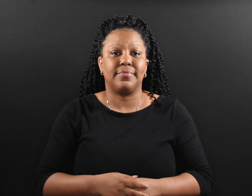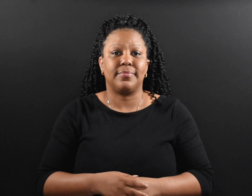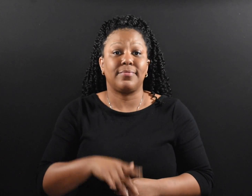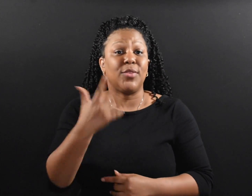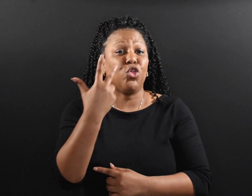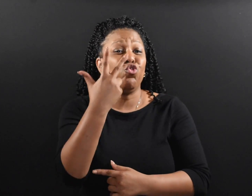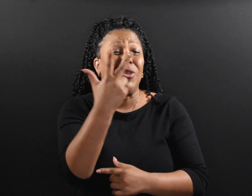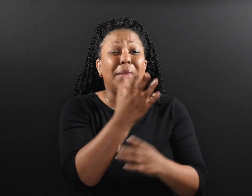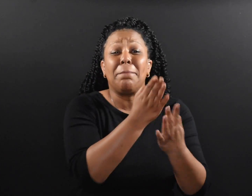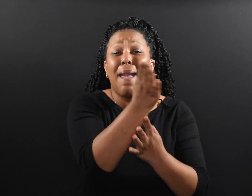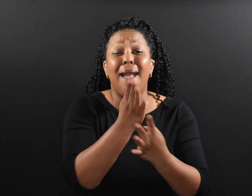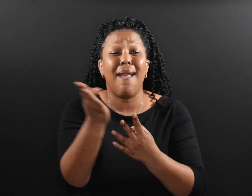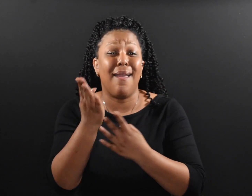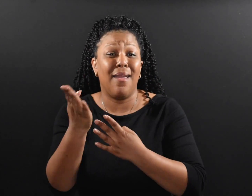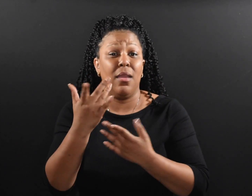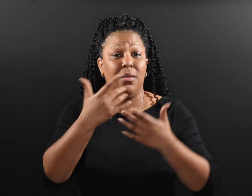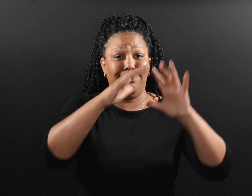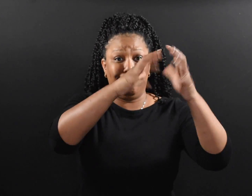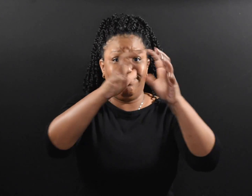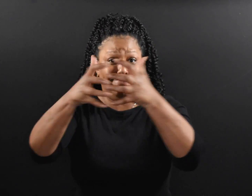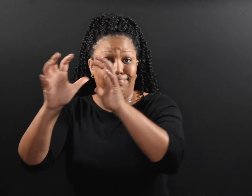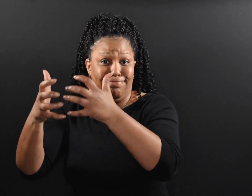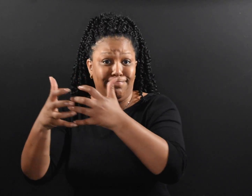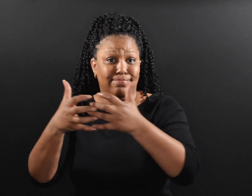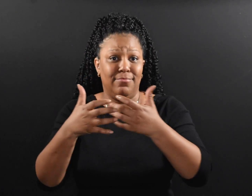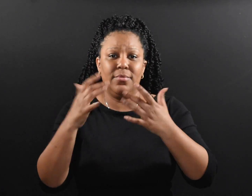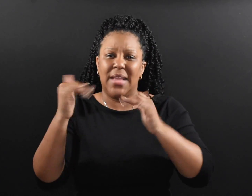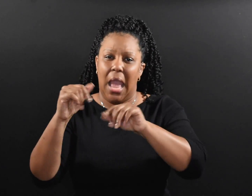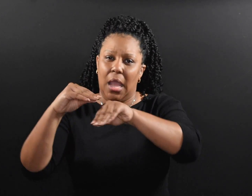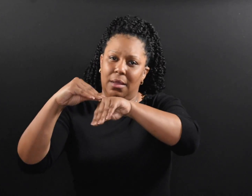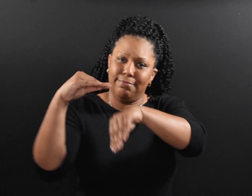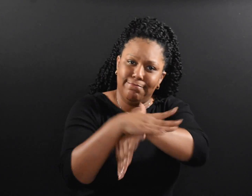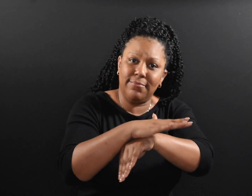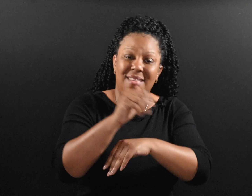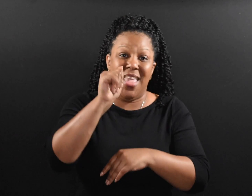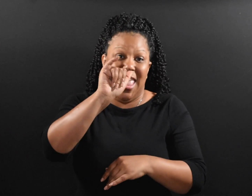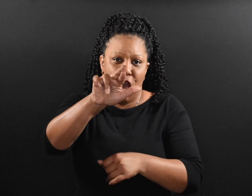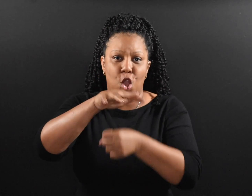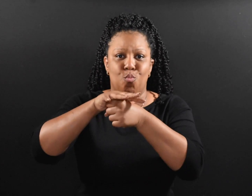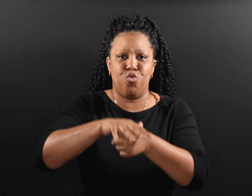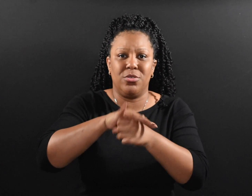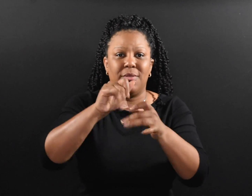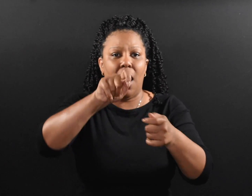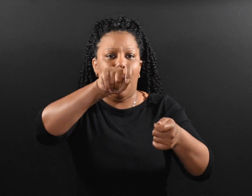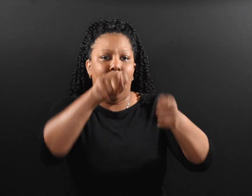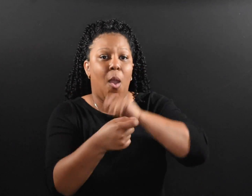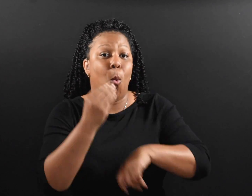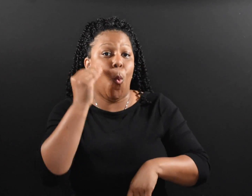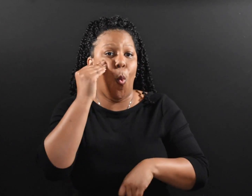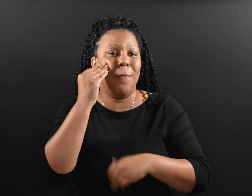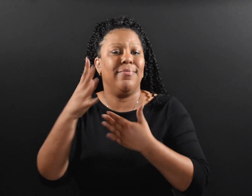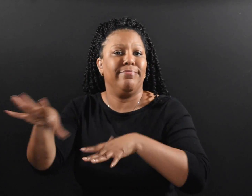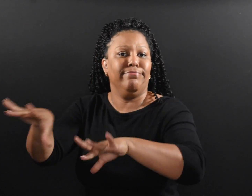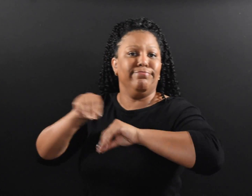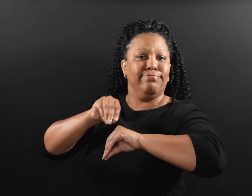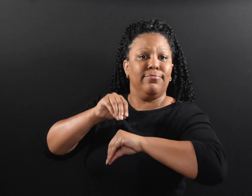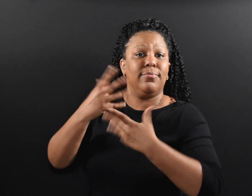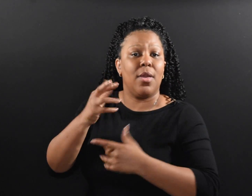There are three main components contributing to air pressure changes in the home that can bring in radon gas.